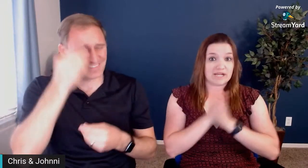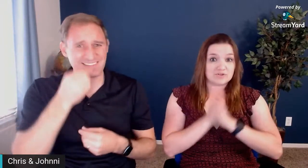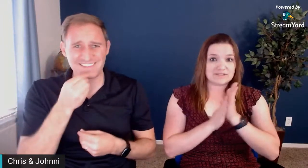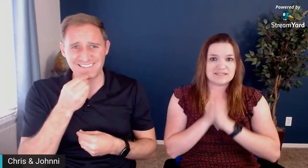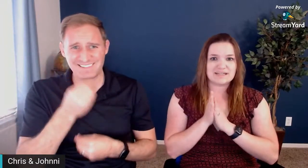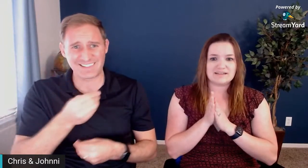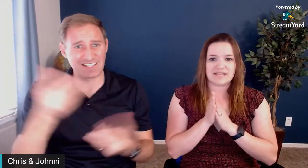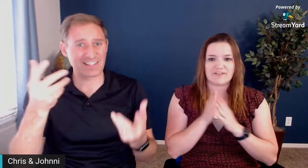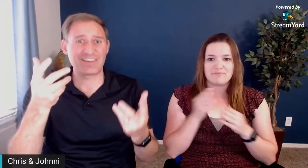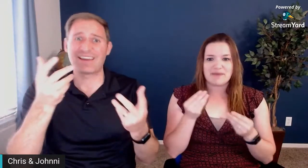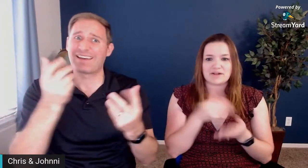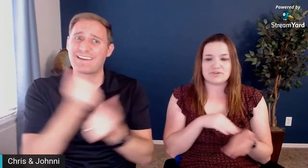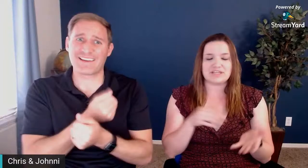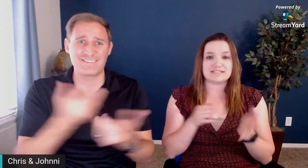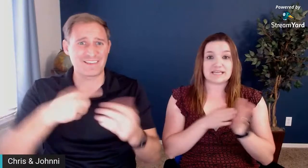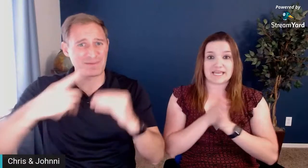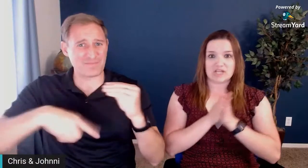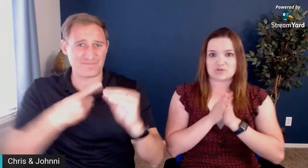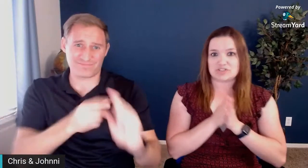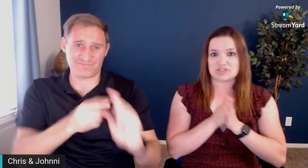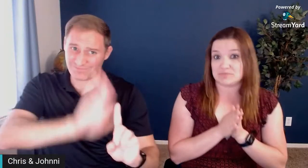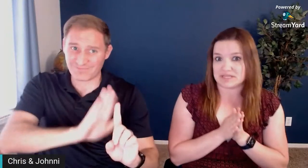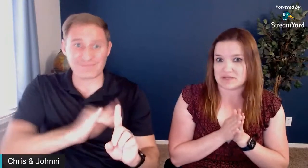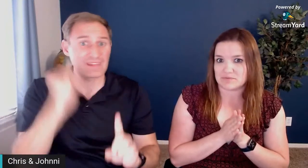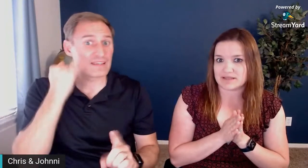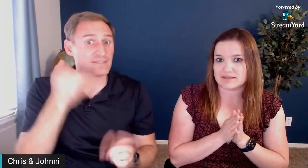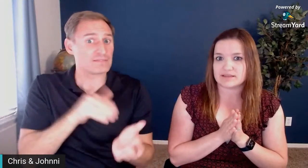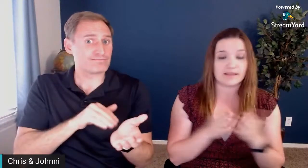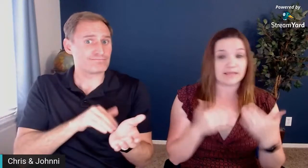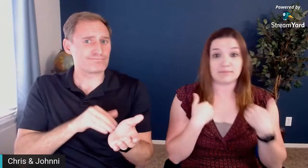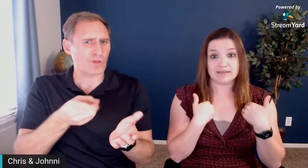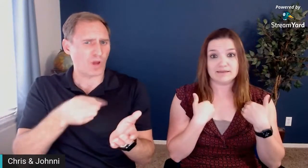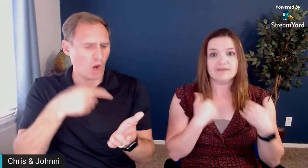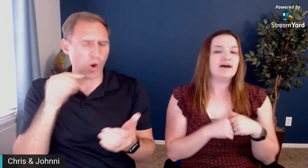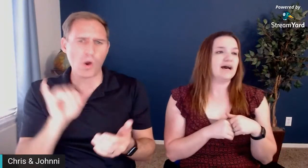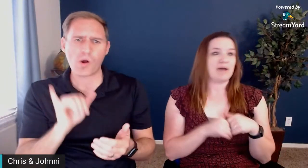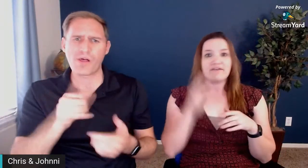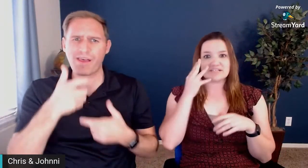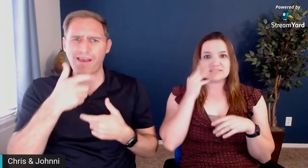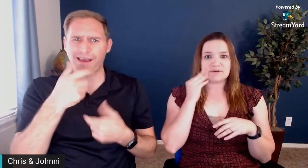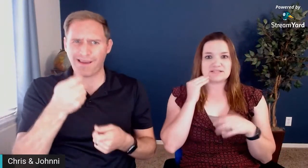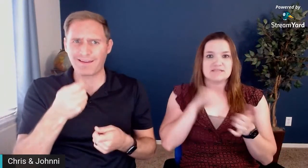interested like if medical things like interest you to begin with like me i have experience in the